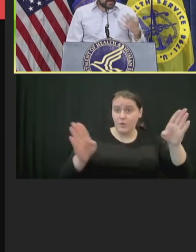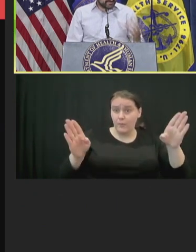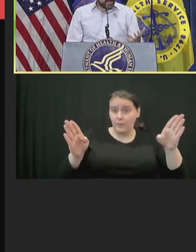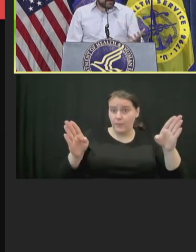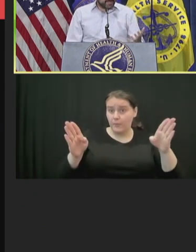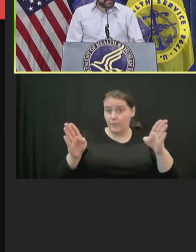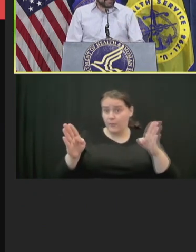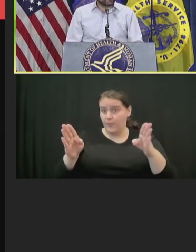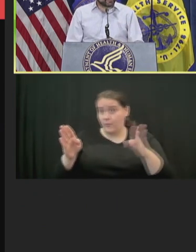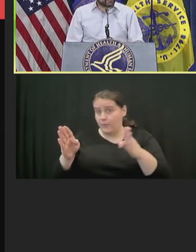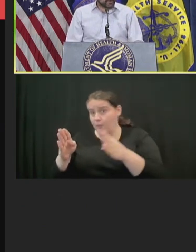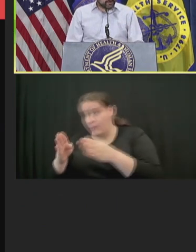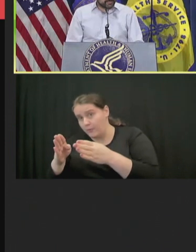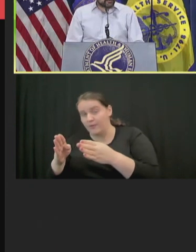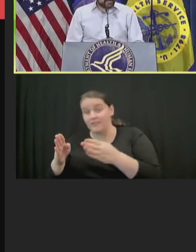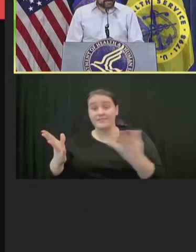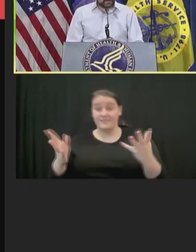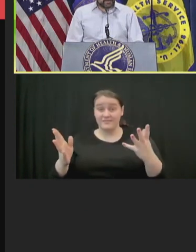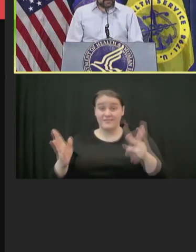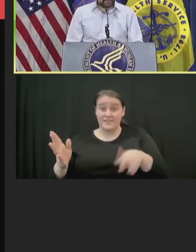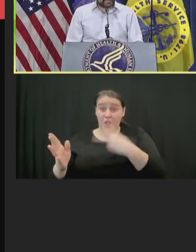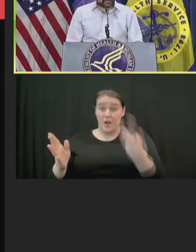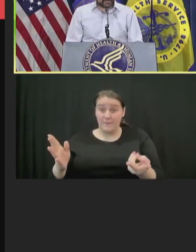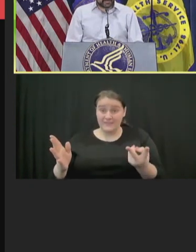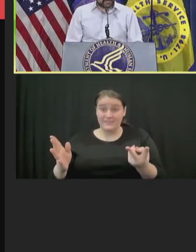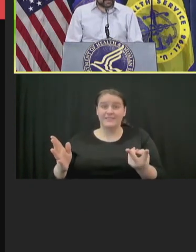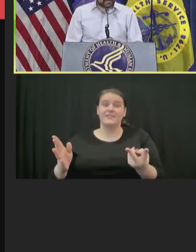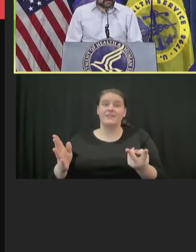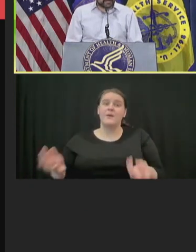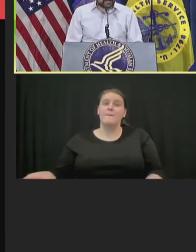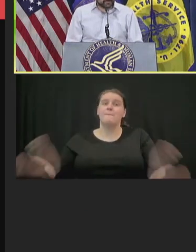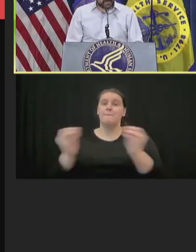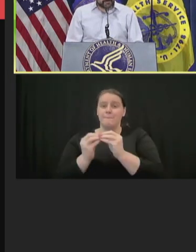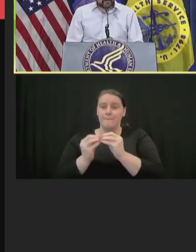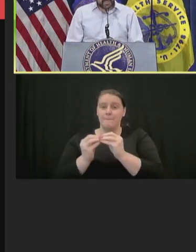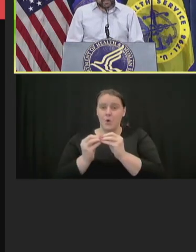top-heavy. There's more in phase 2B and phase 3 than there is in phase 1. So,